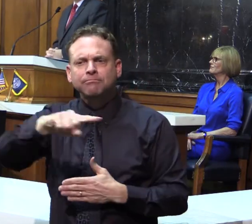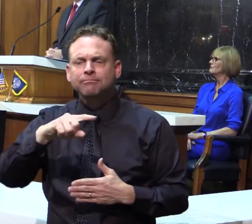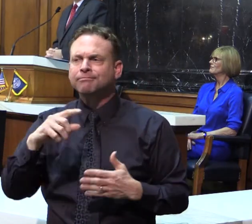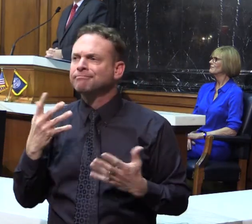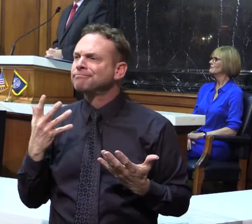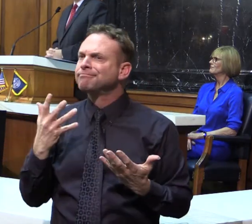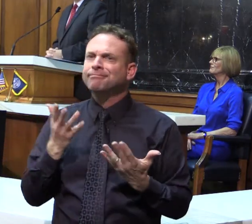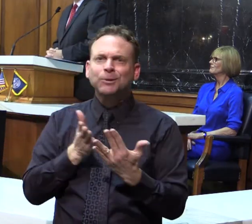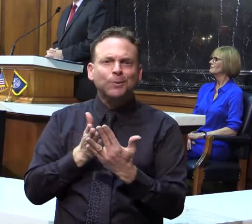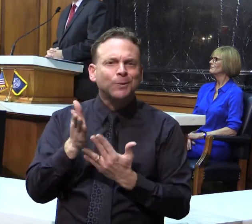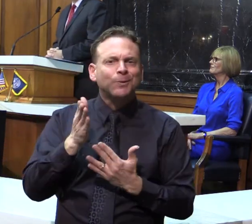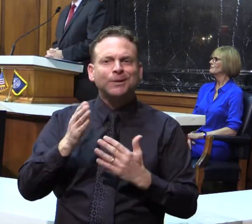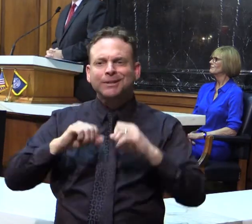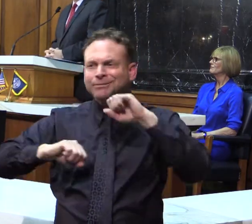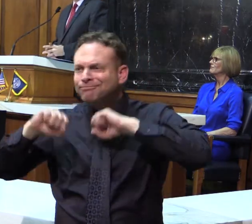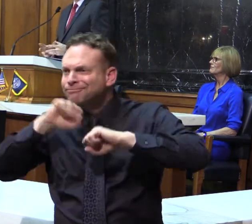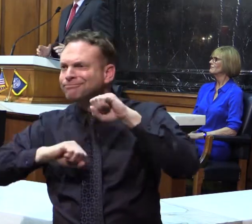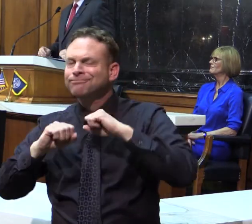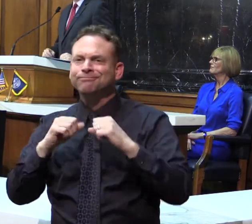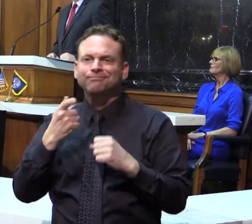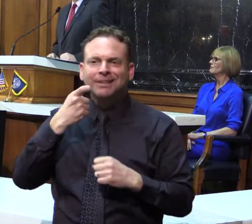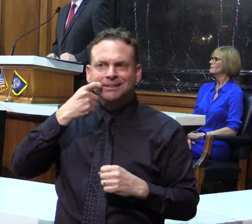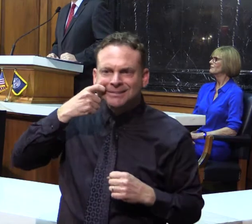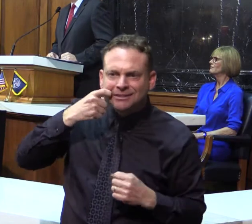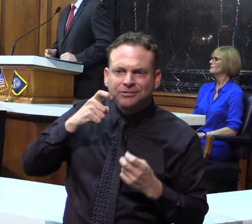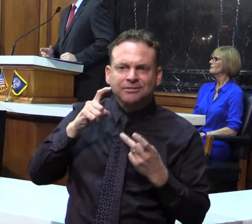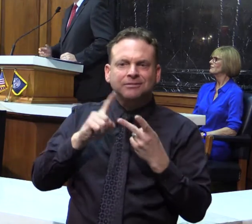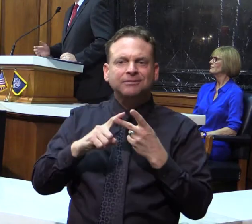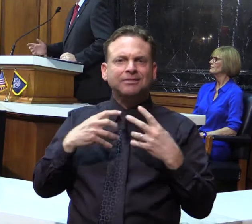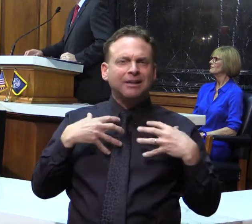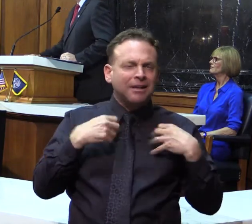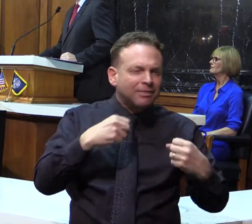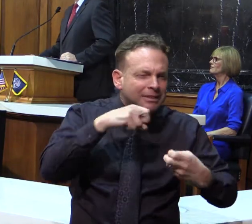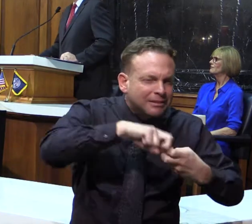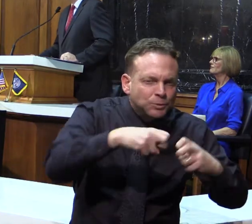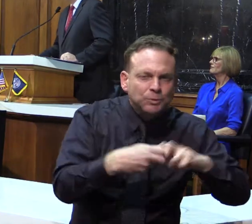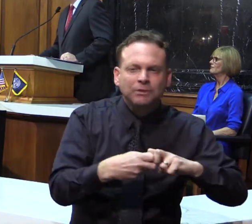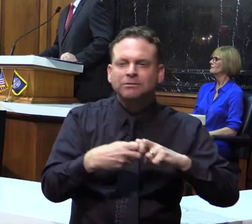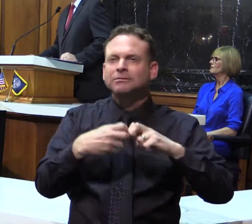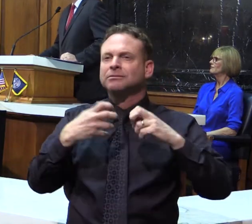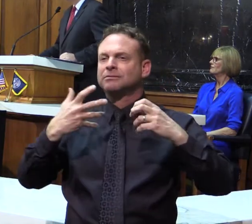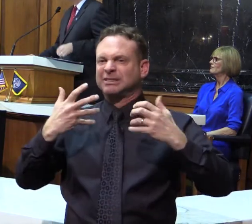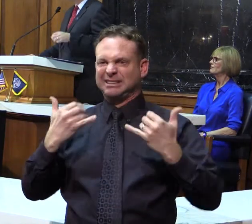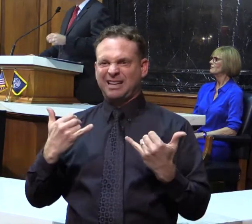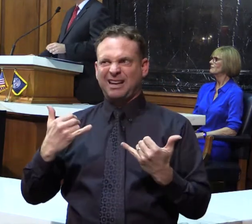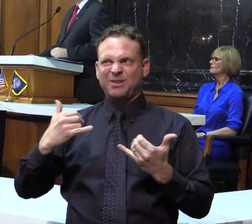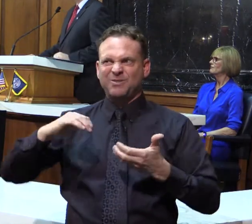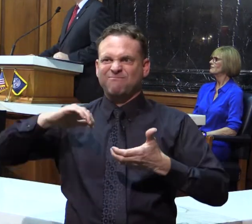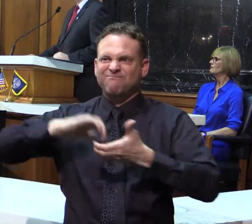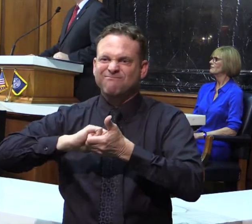We’ve worked closely with our federal partners for nearly a year, and I assure you that we’ll